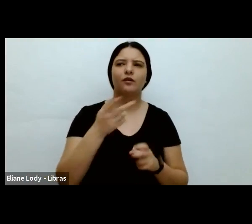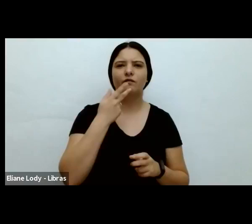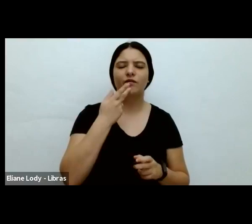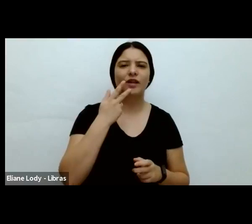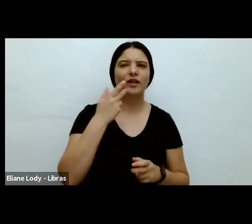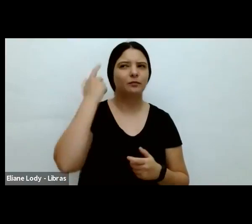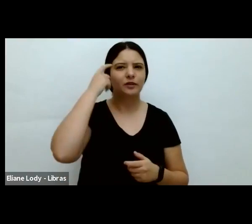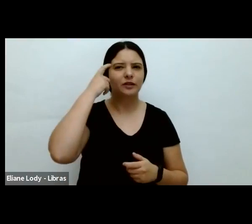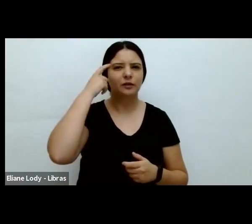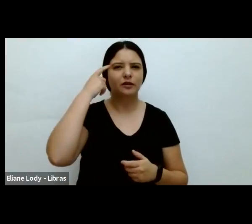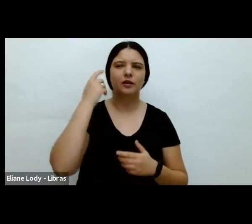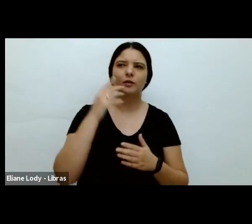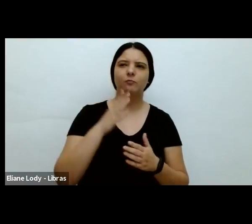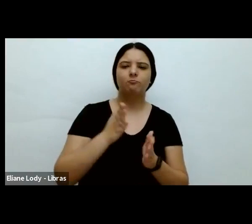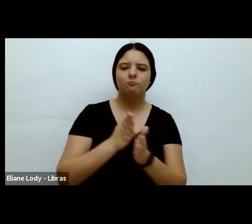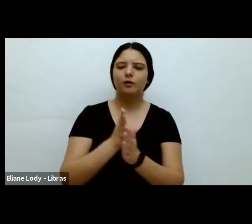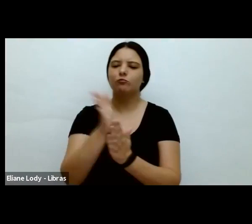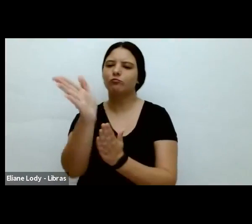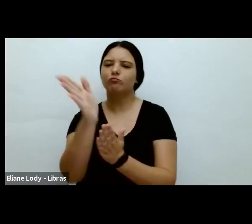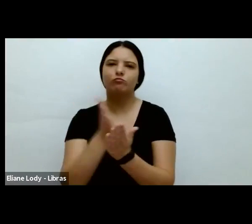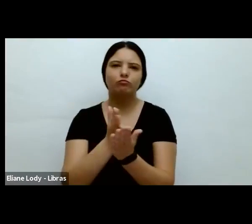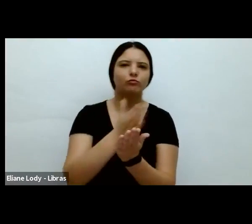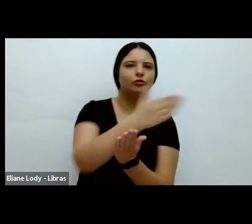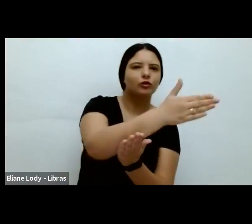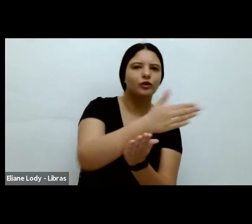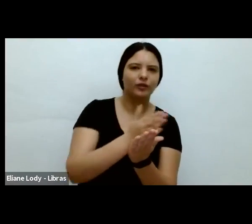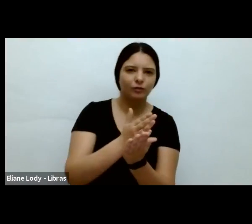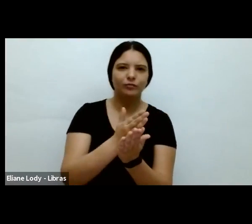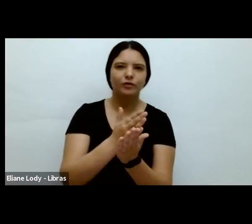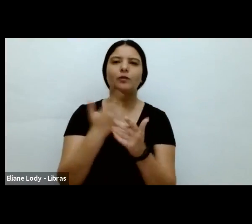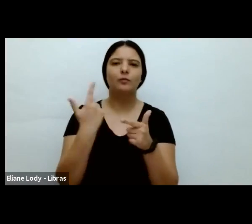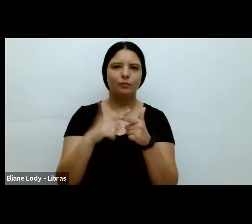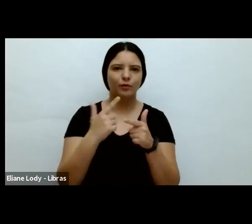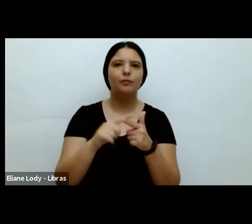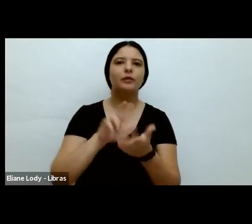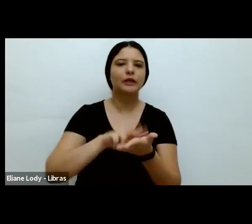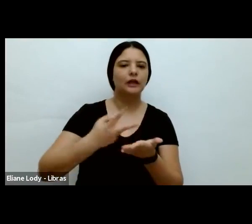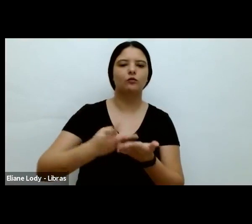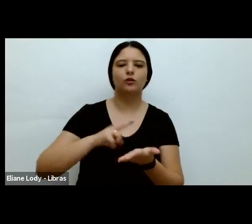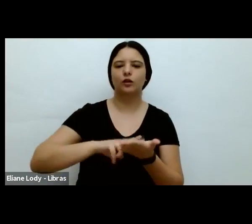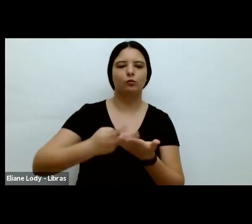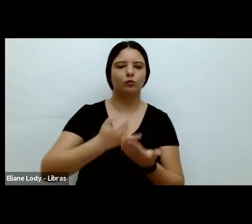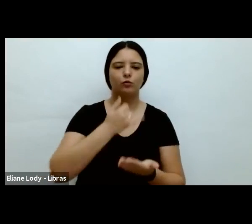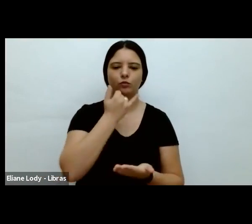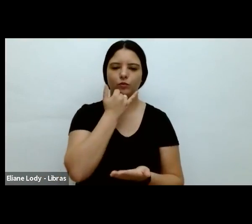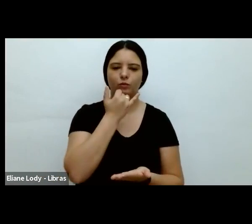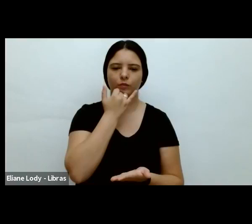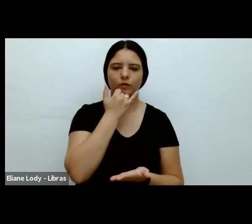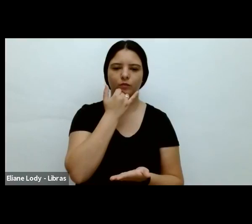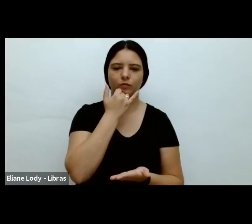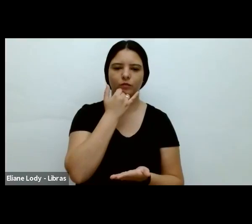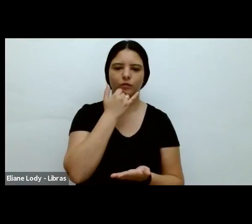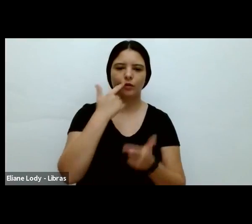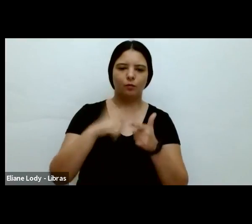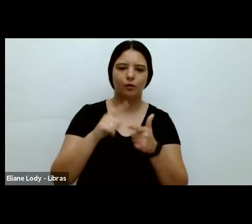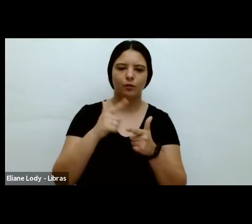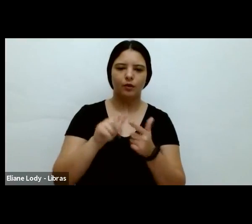direction now. we just added Just an advantage as no problem. I wanted to sell